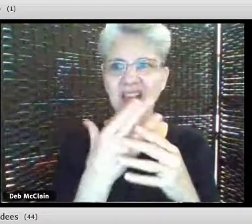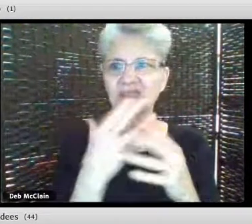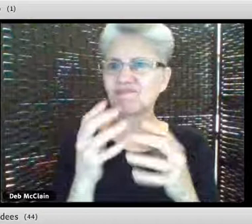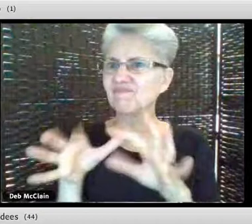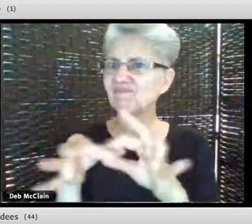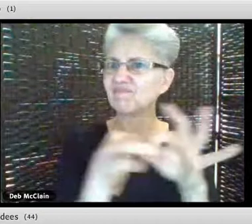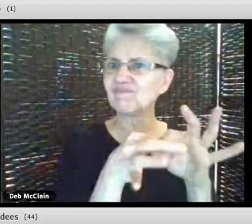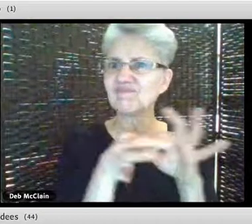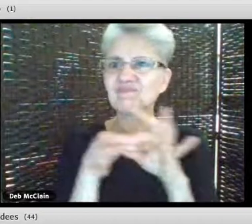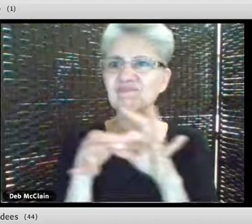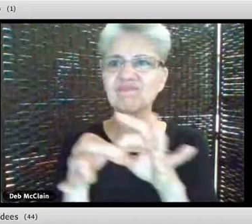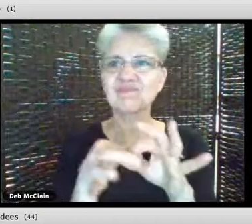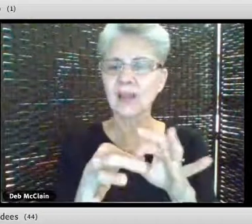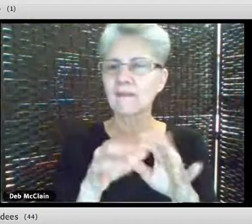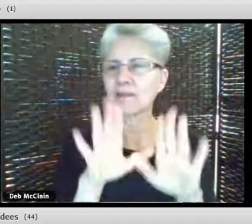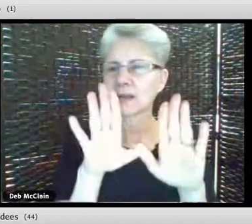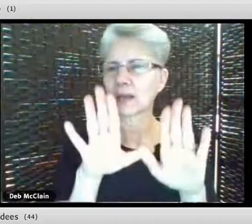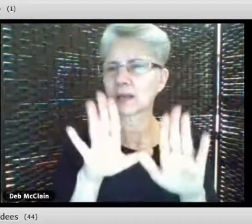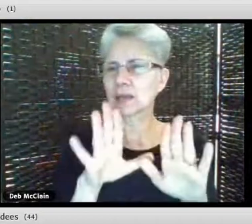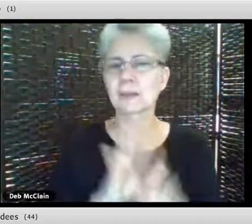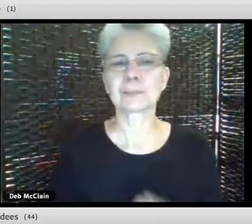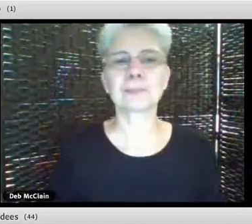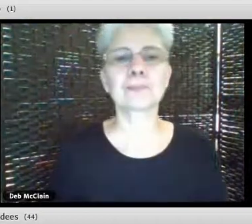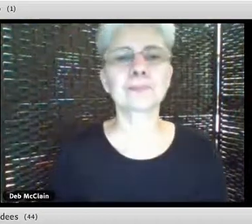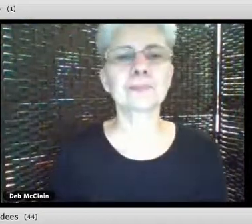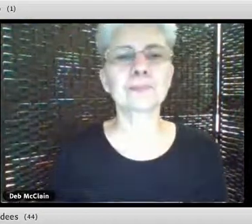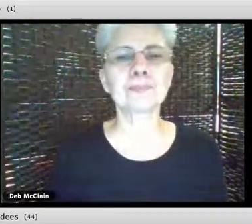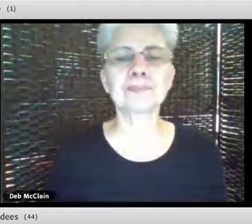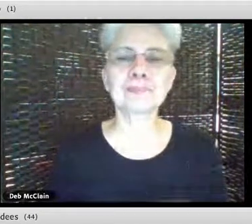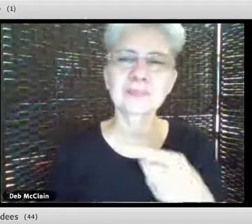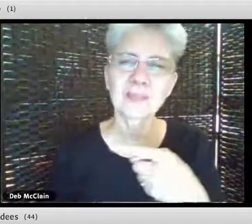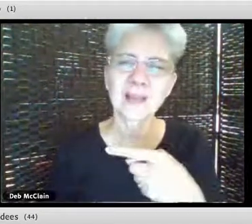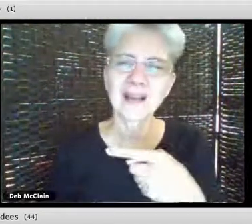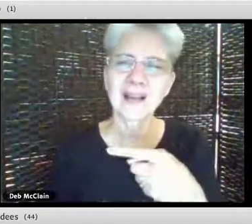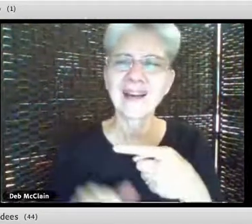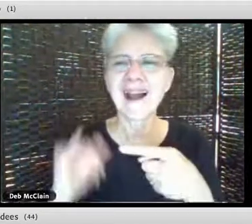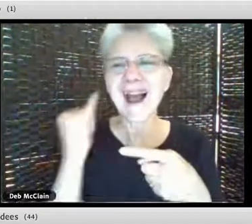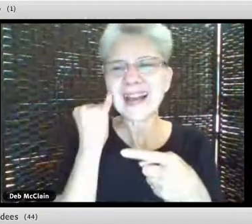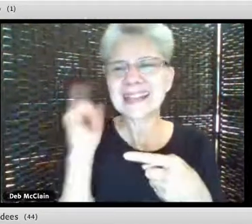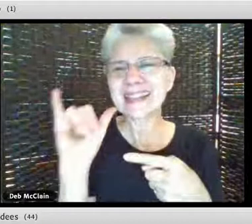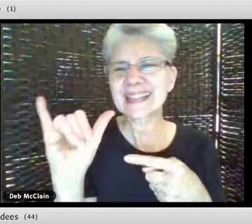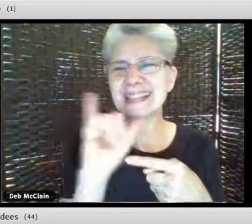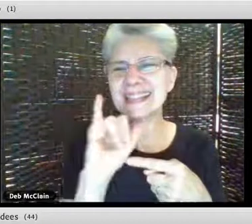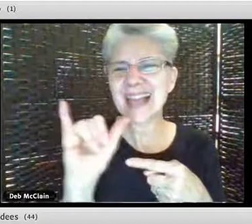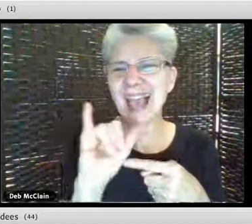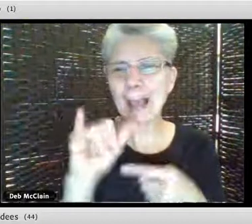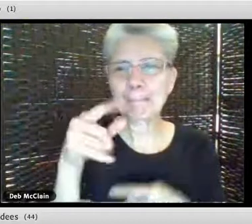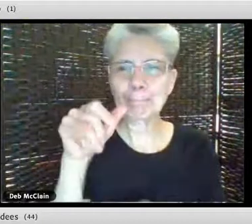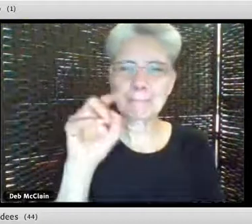that's on My Drive, so everything syncs fantastically.